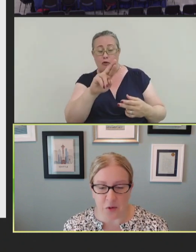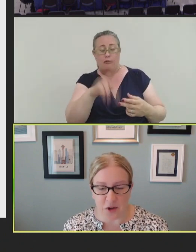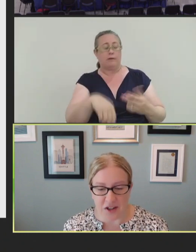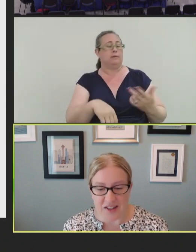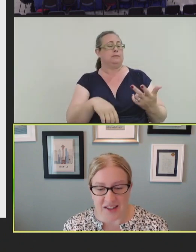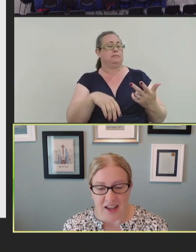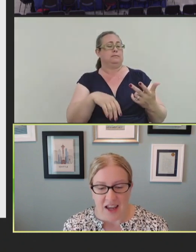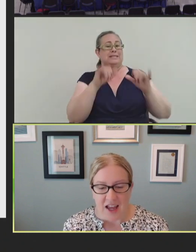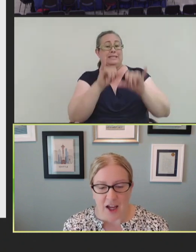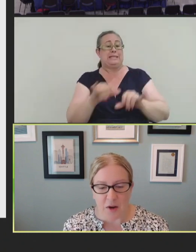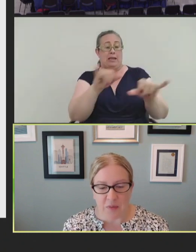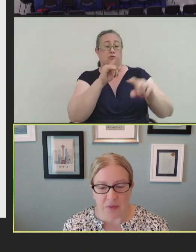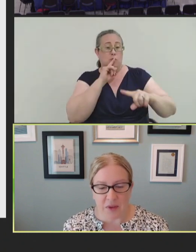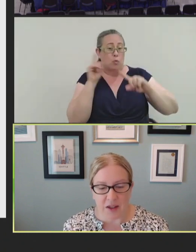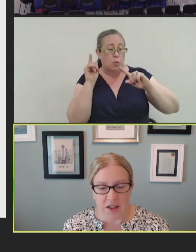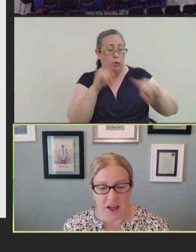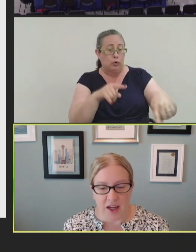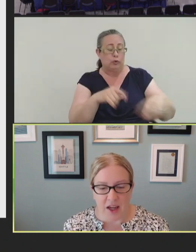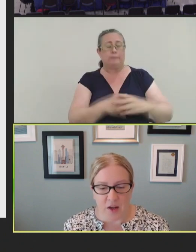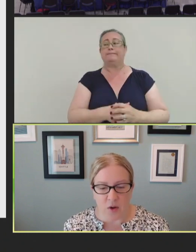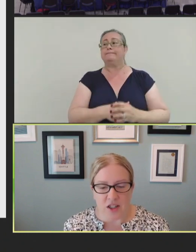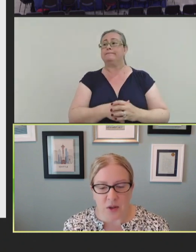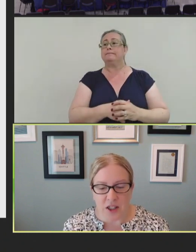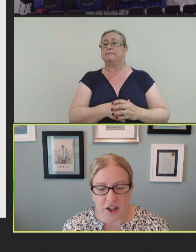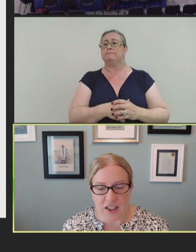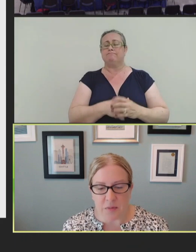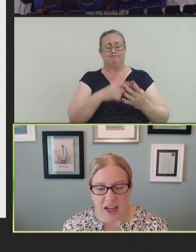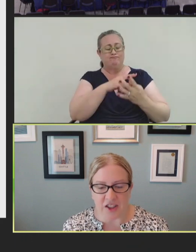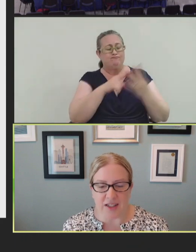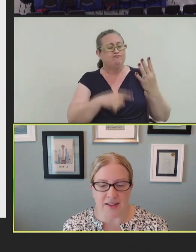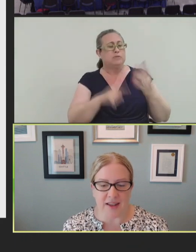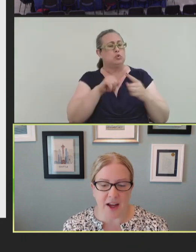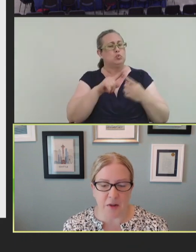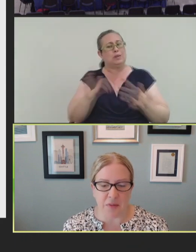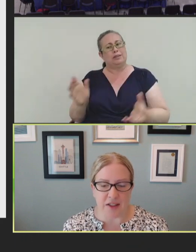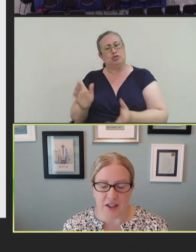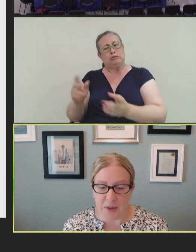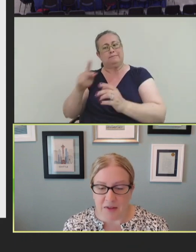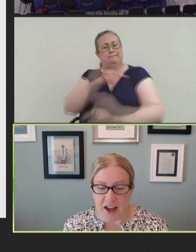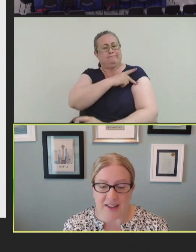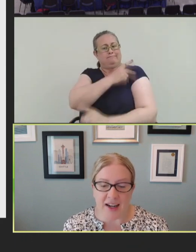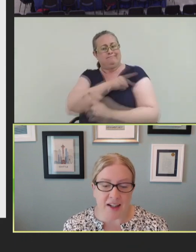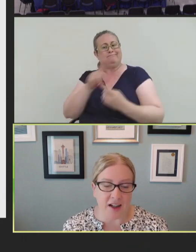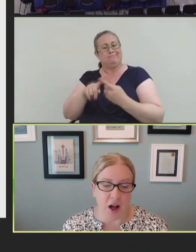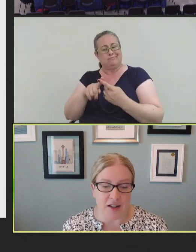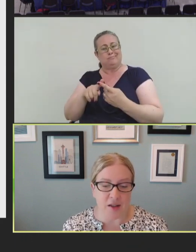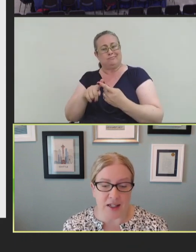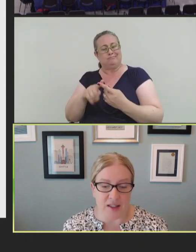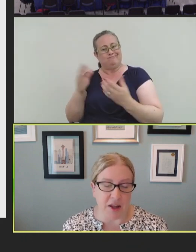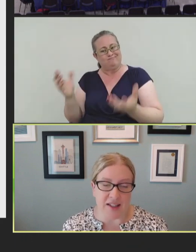orders in order to encourage patients to be vaccinated and also explain to